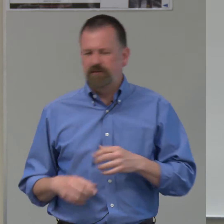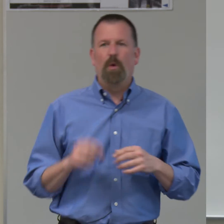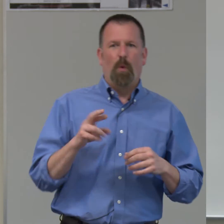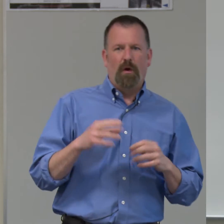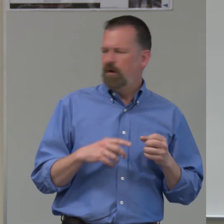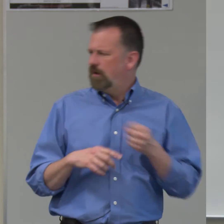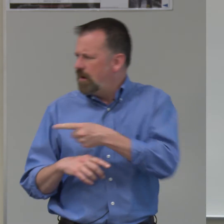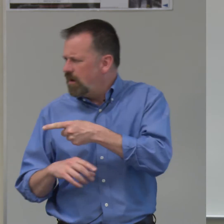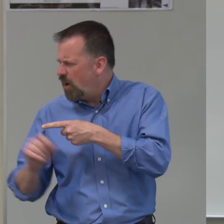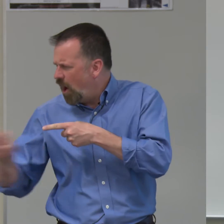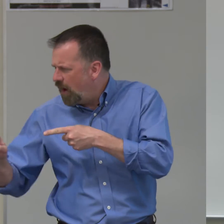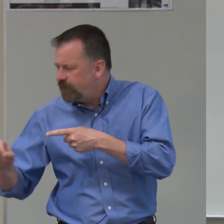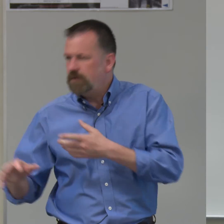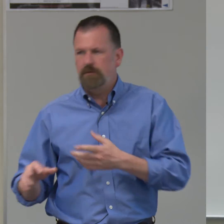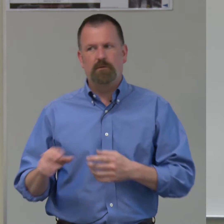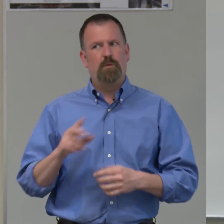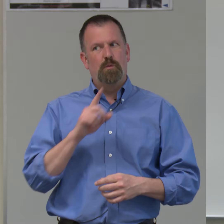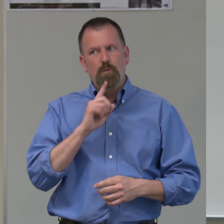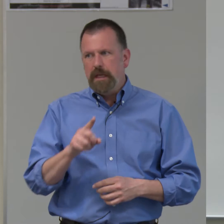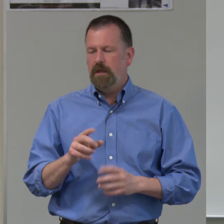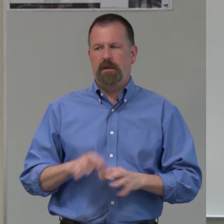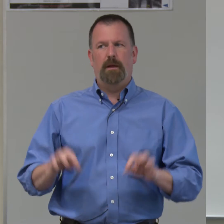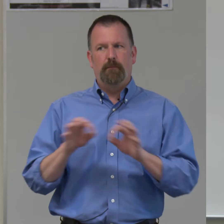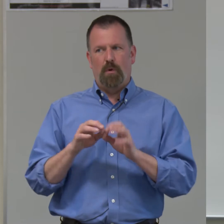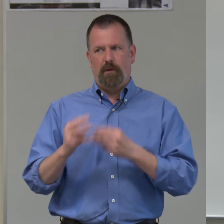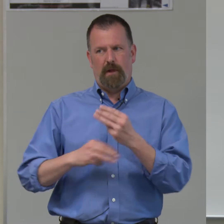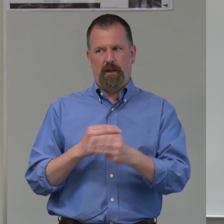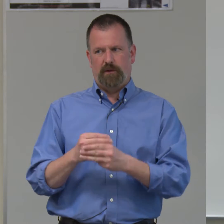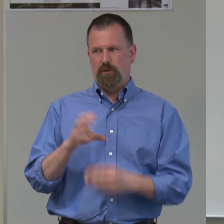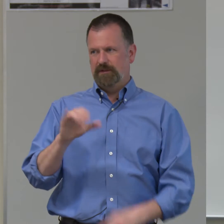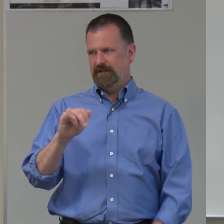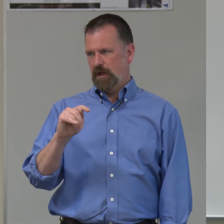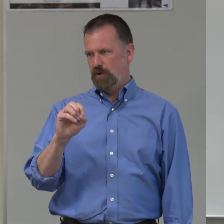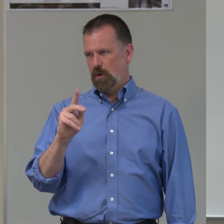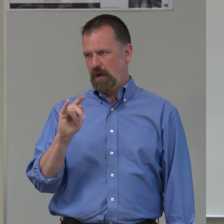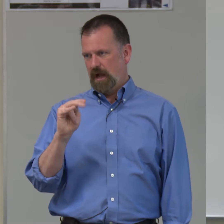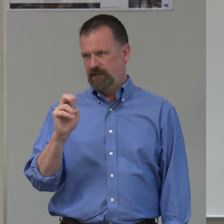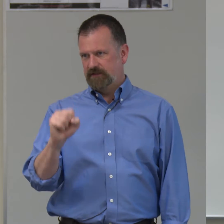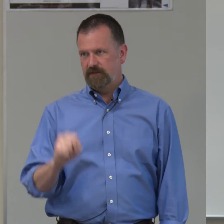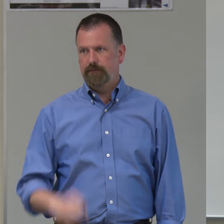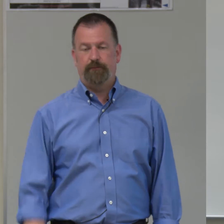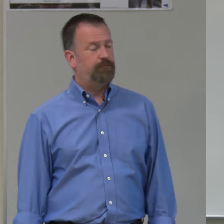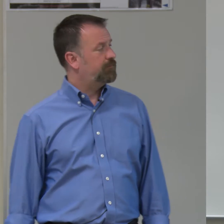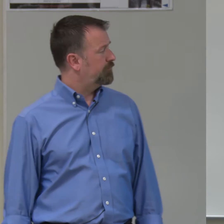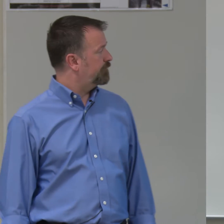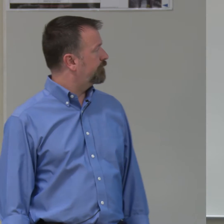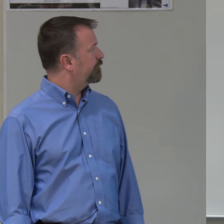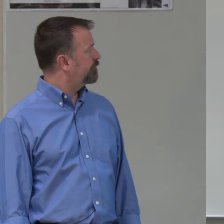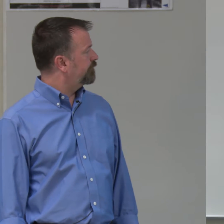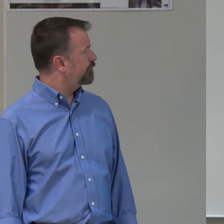So they're very important molecules, and we've done a lot of work looking at these cytokines